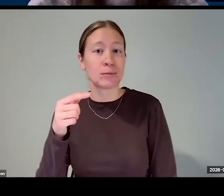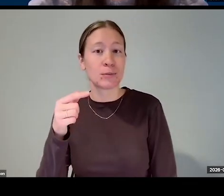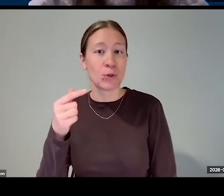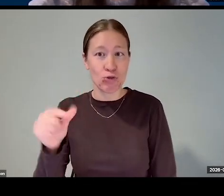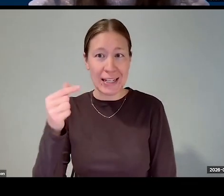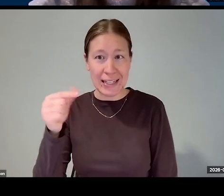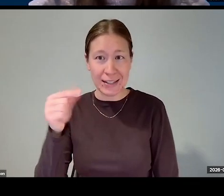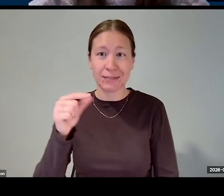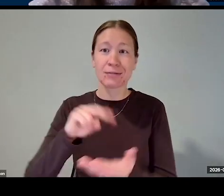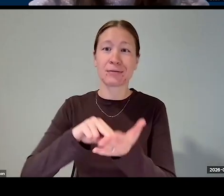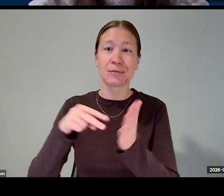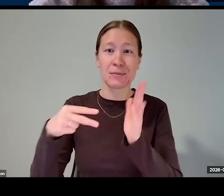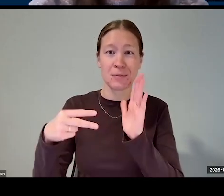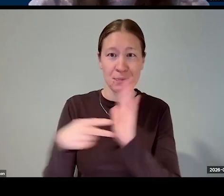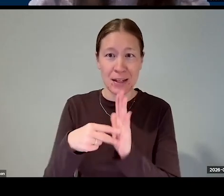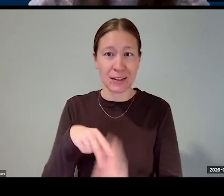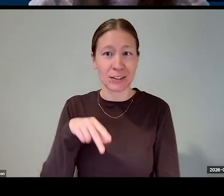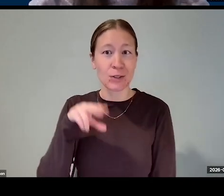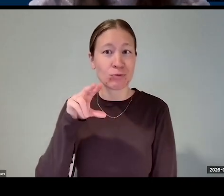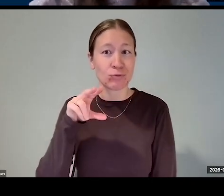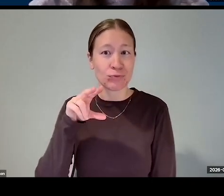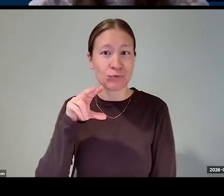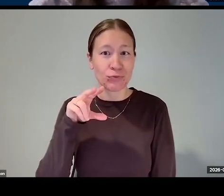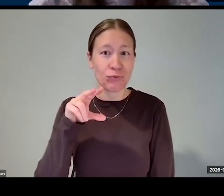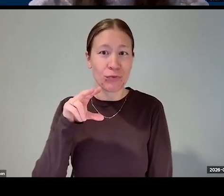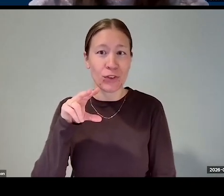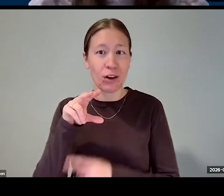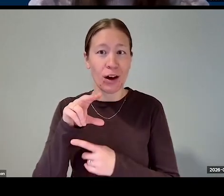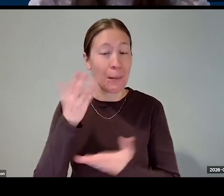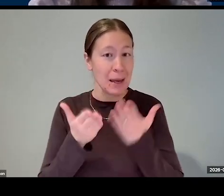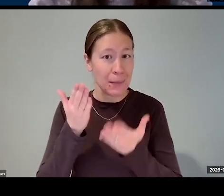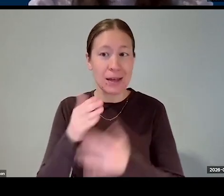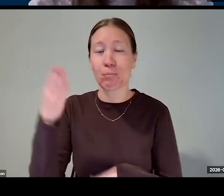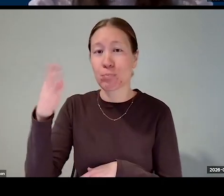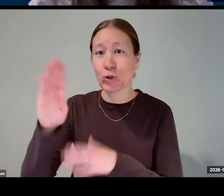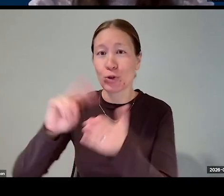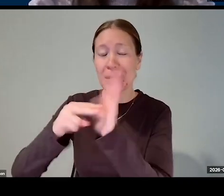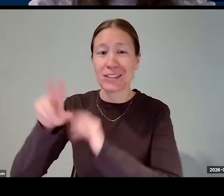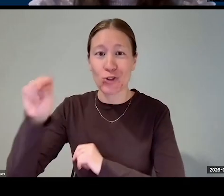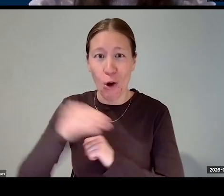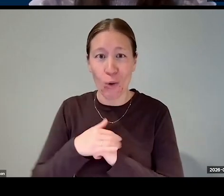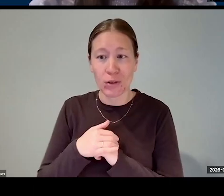but if someone can't distinguish between green and orange very well, the pie chart is now meaningless.